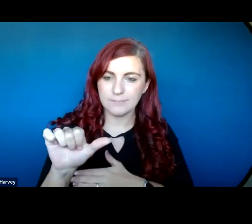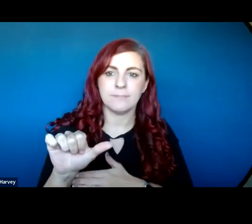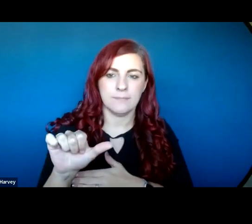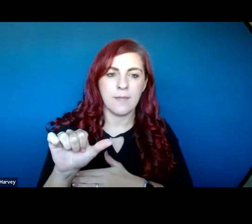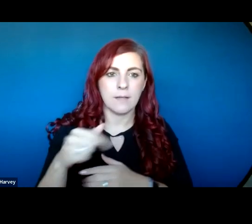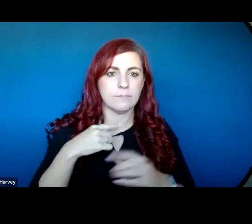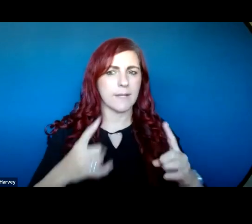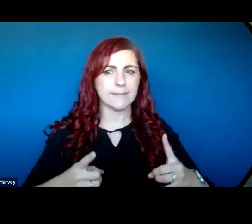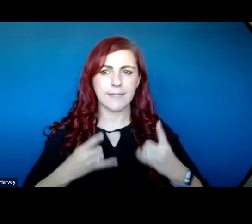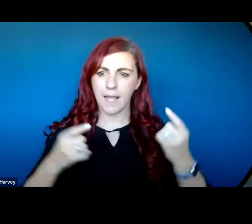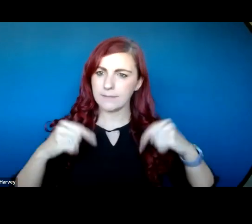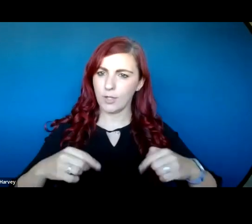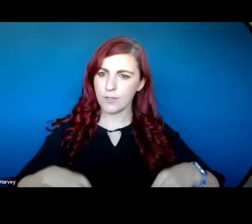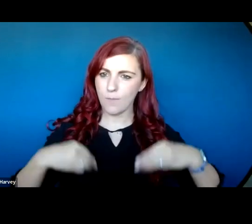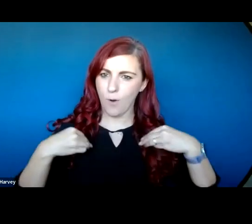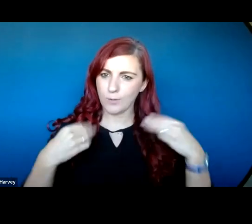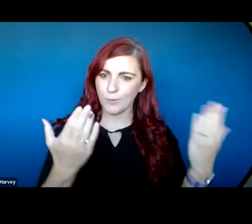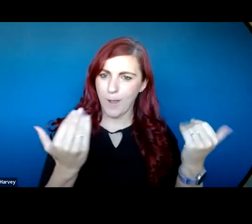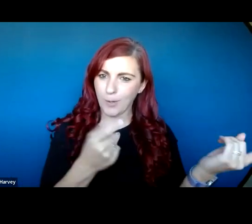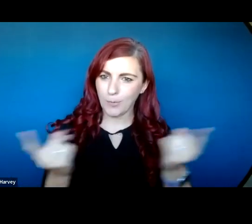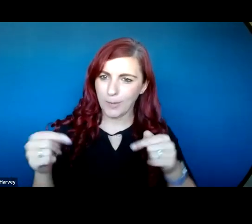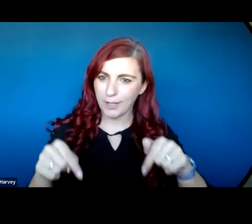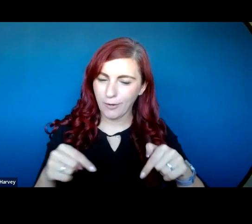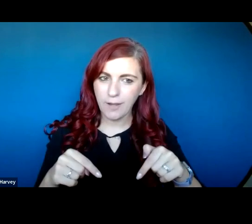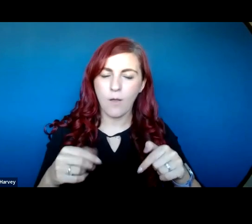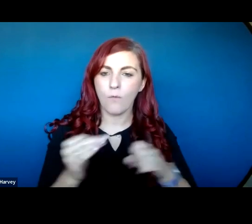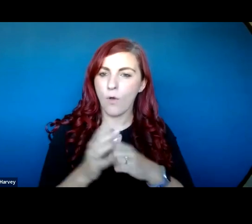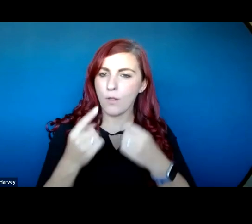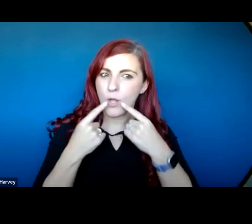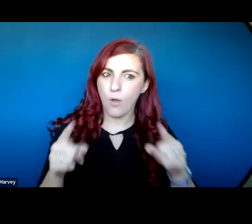delighted to welcome you all here today to the launch of the How's It Going